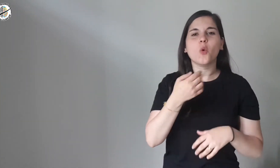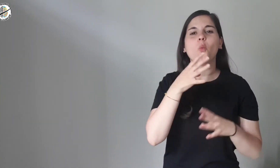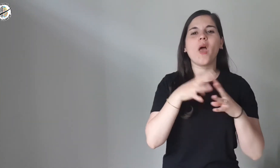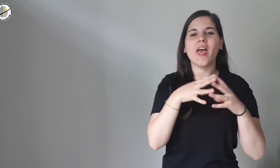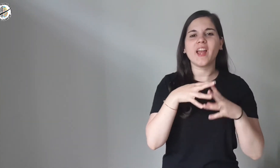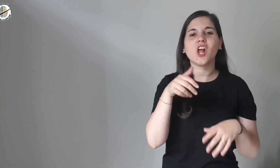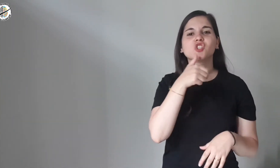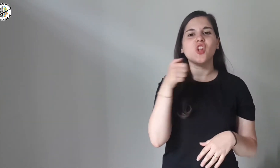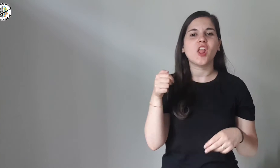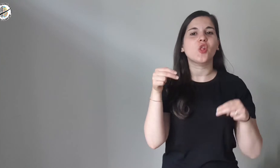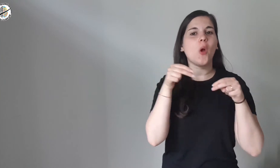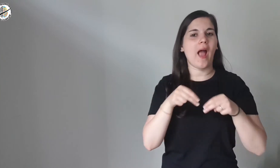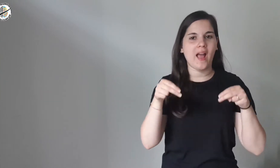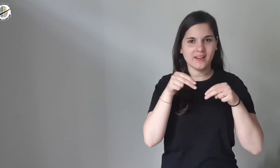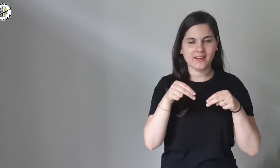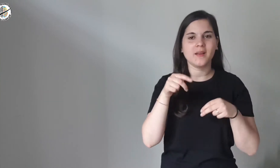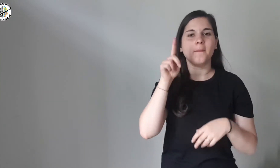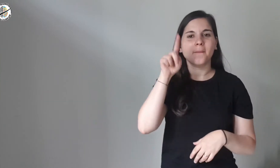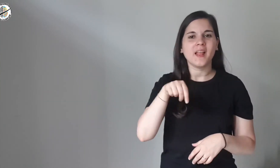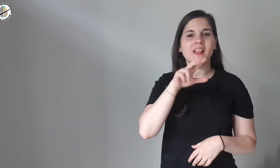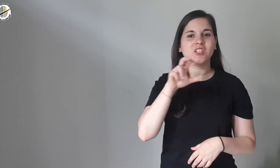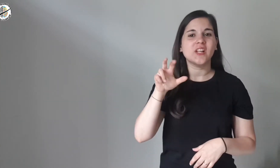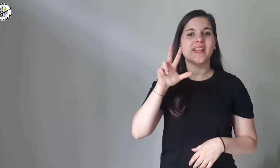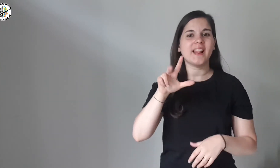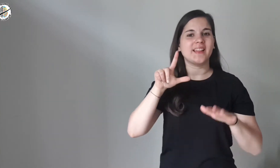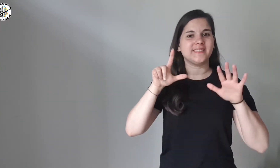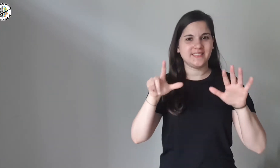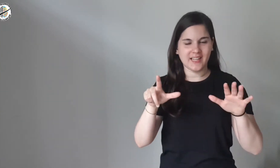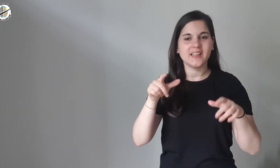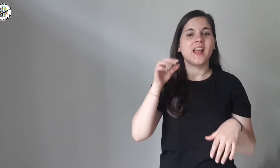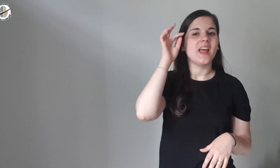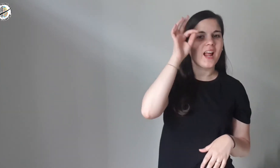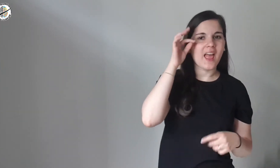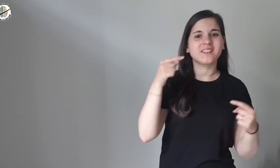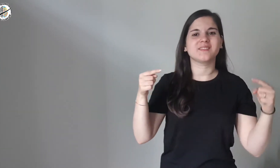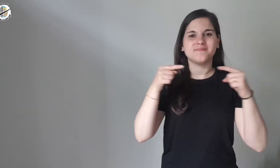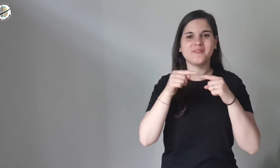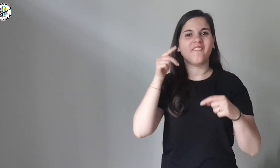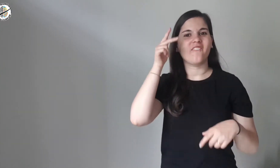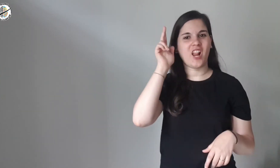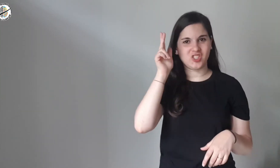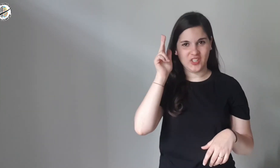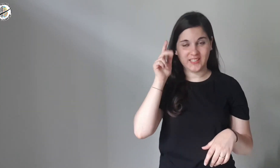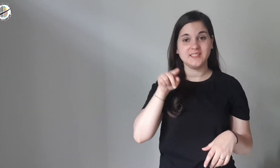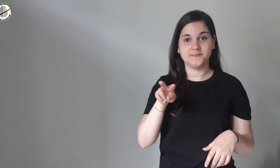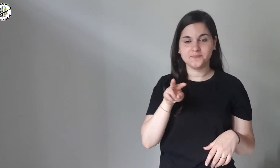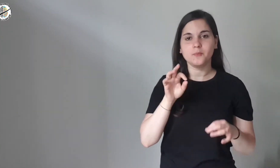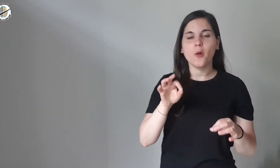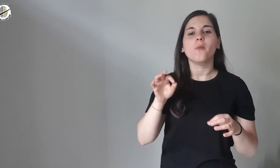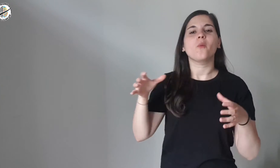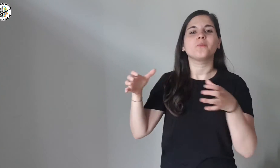about the Hundred Years War in 1337 between the British and the French.